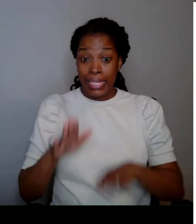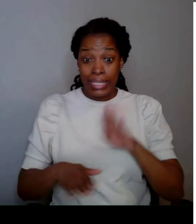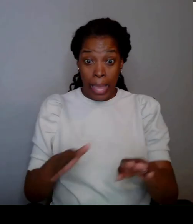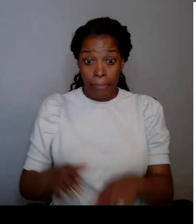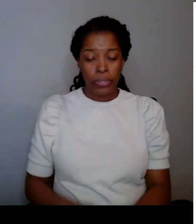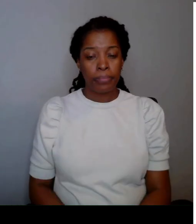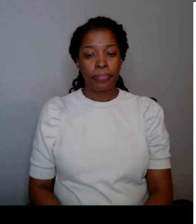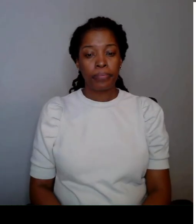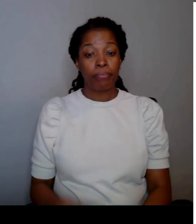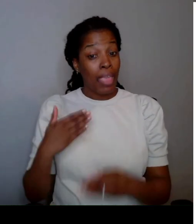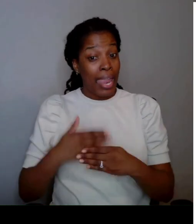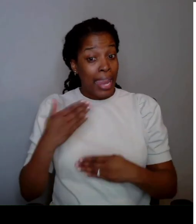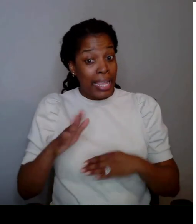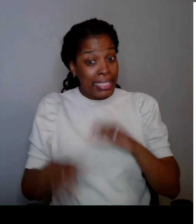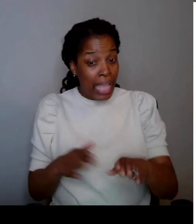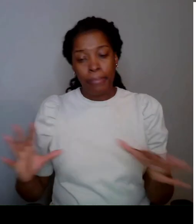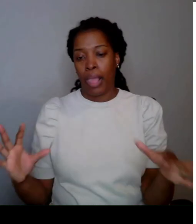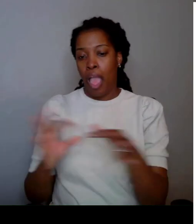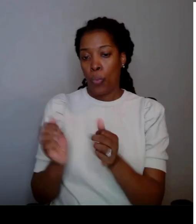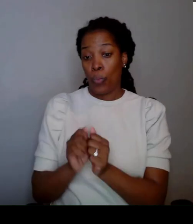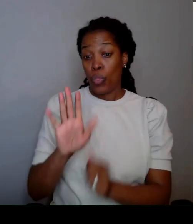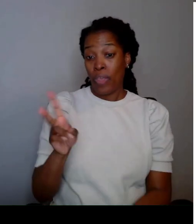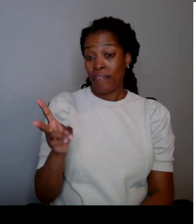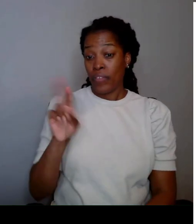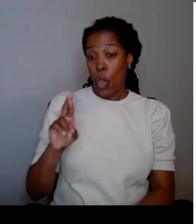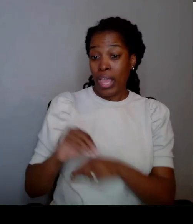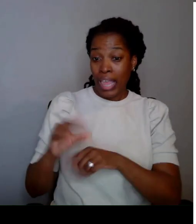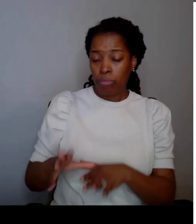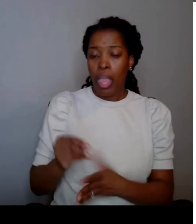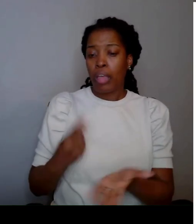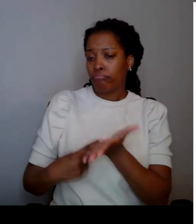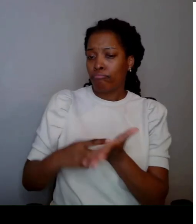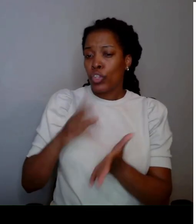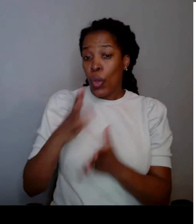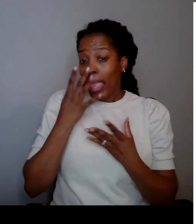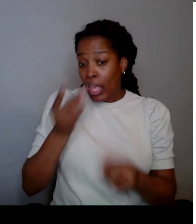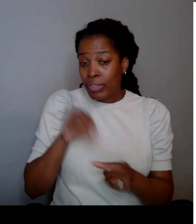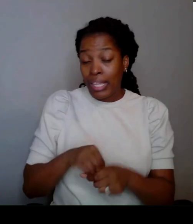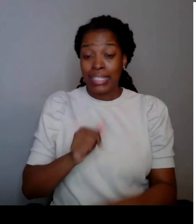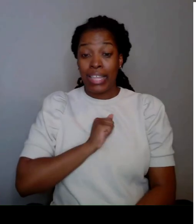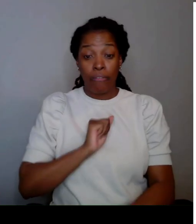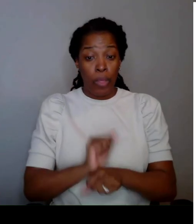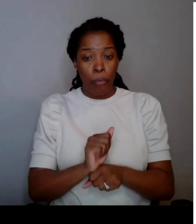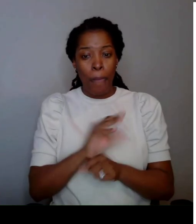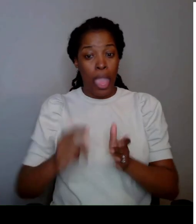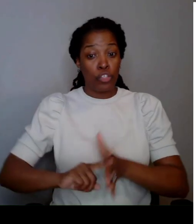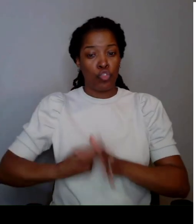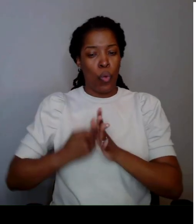interest in self-employment and begin the exploration process. Together, we'll work to determine if